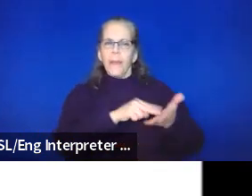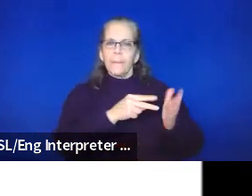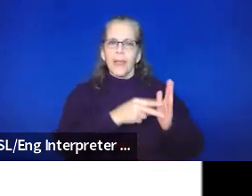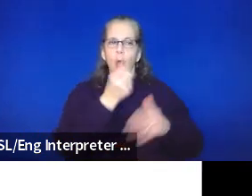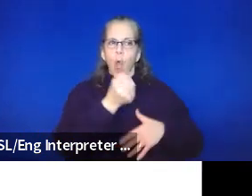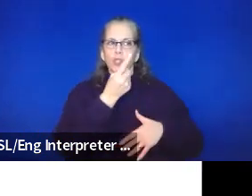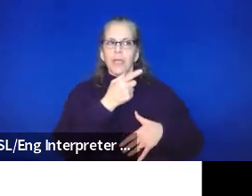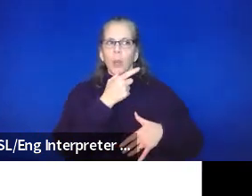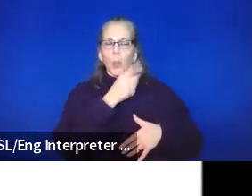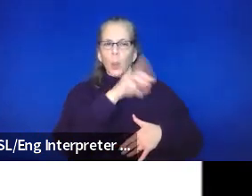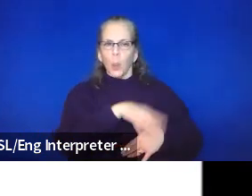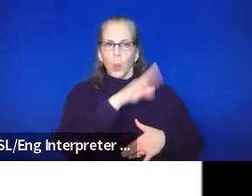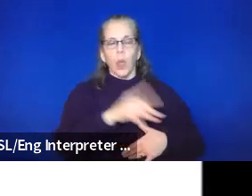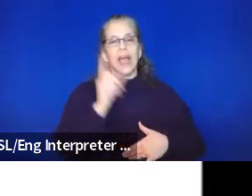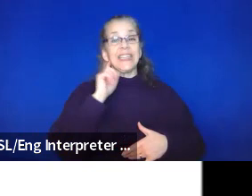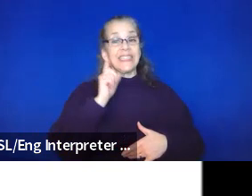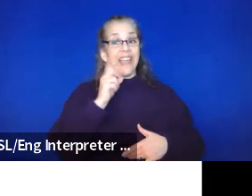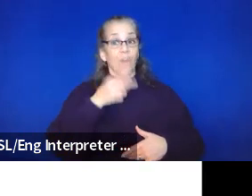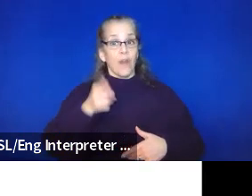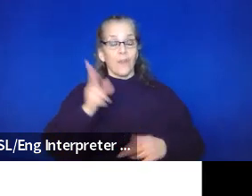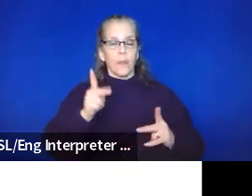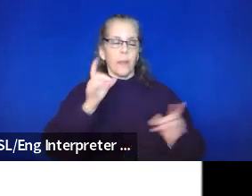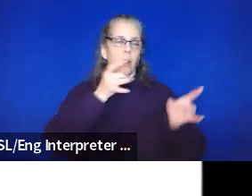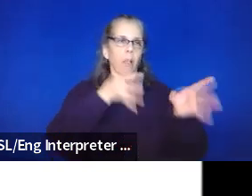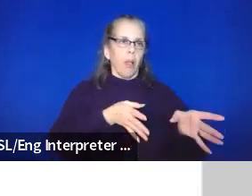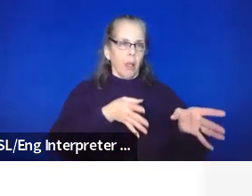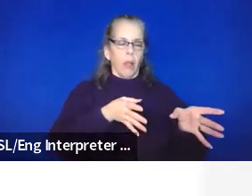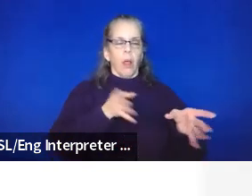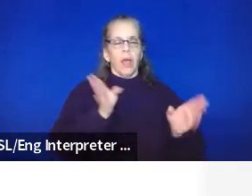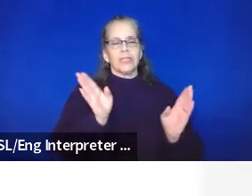don't like small talk, but that's what it's for; it's to reduce ambiguity.